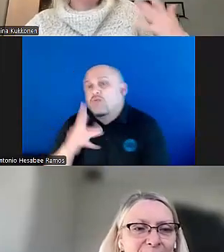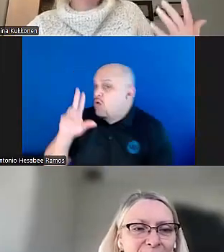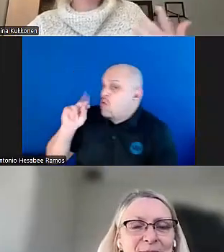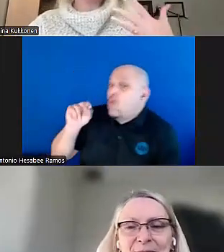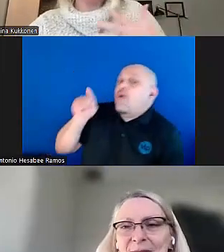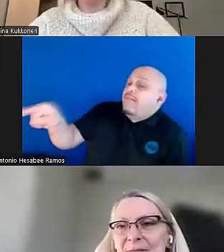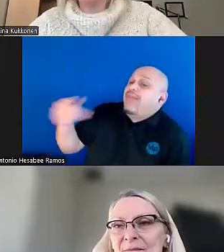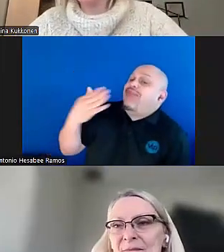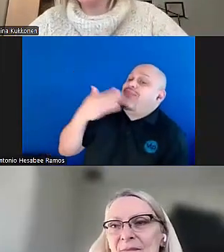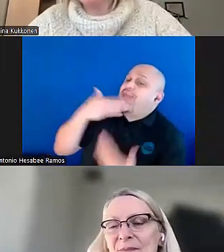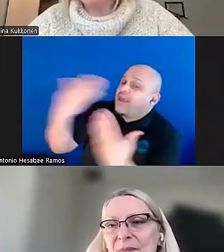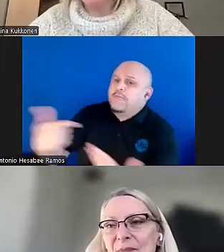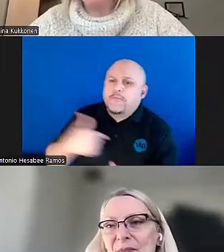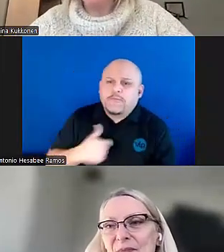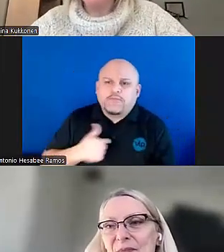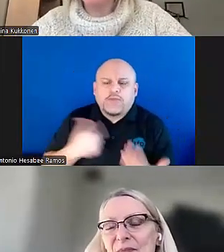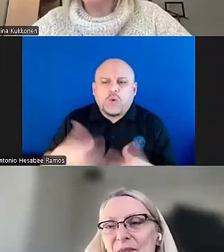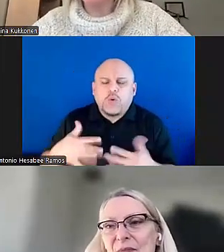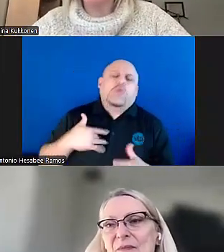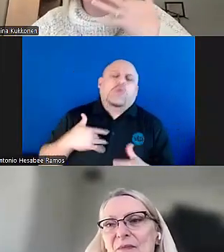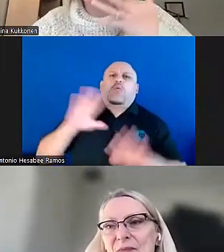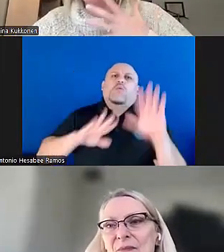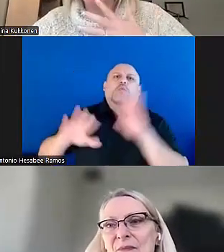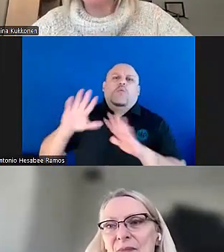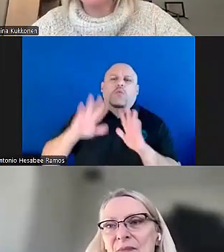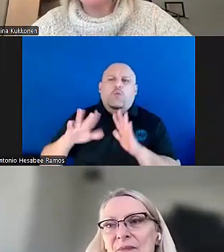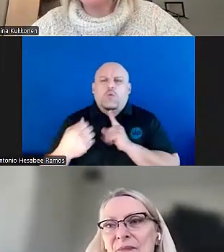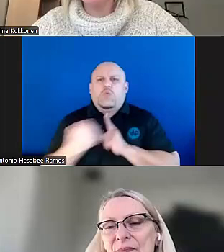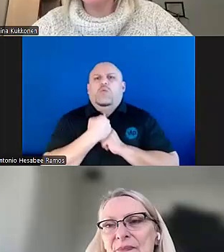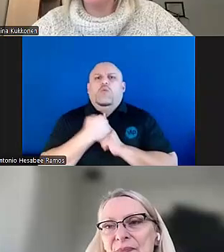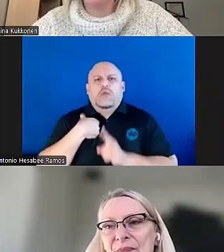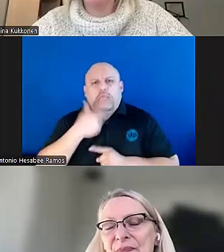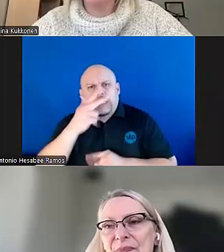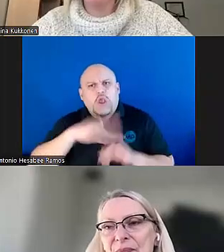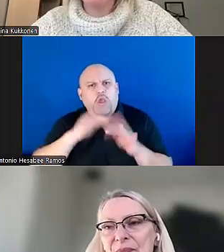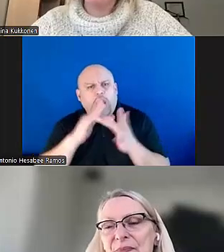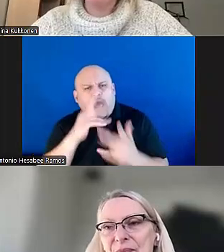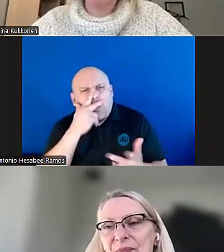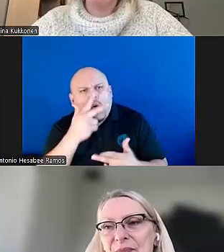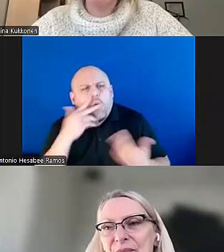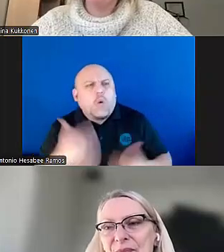I was very taken by all of these projects, just seeing them online, so I can only imagine what